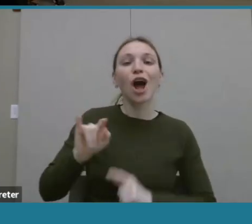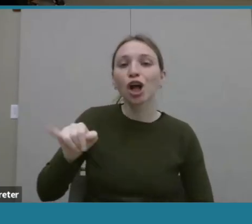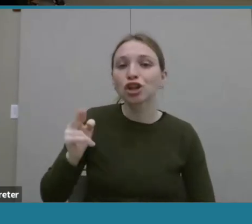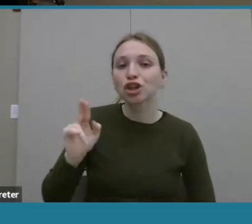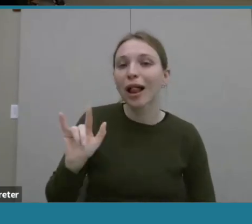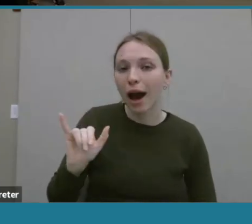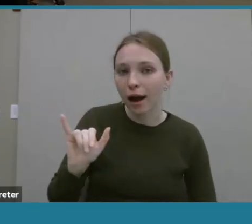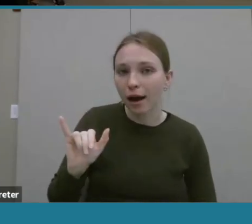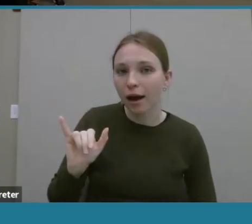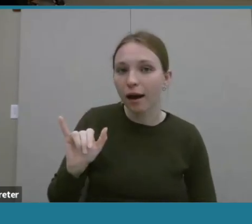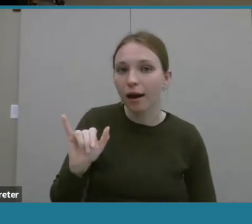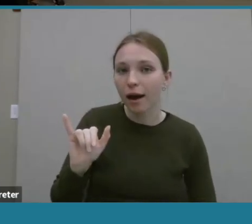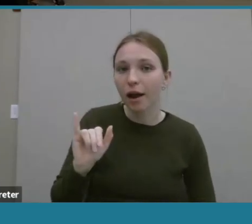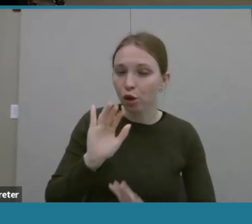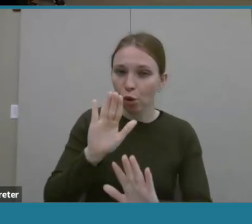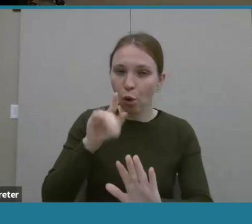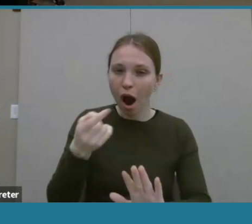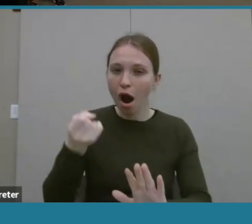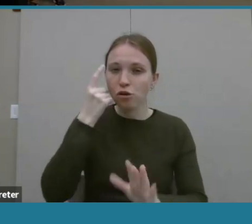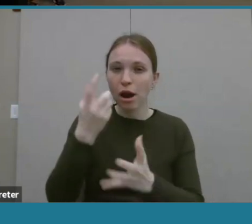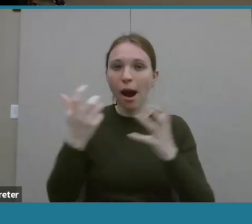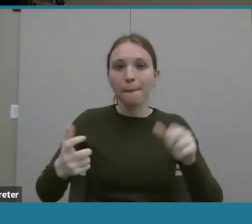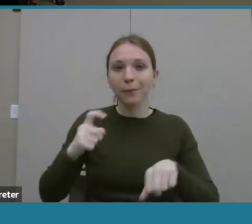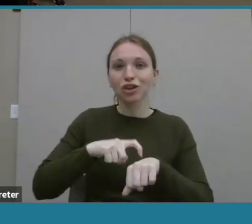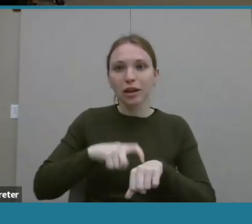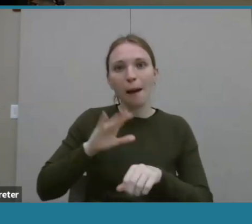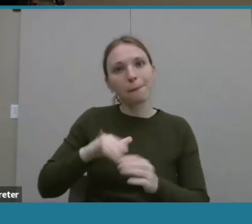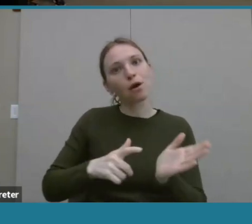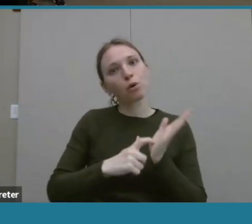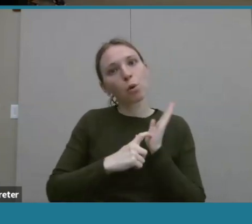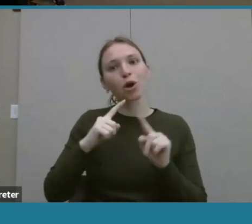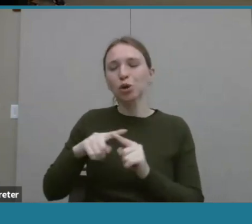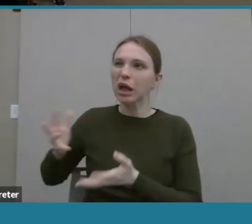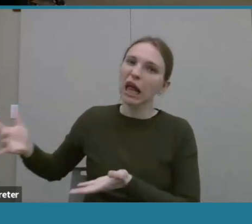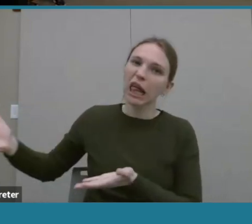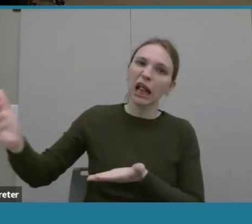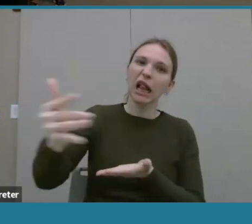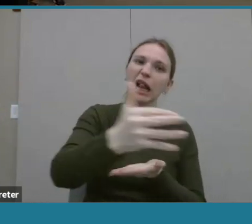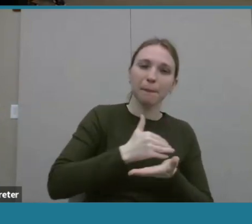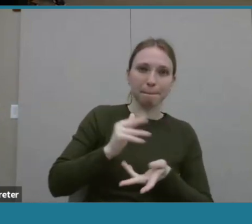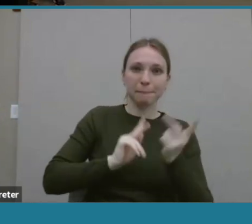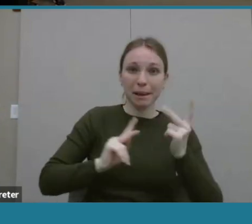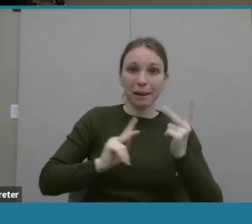So just to get an idea of how much time that actually really does take to collect all of those people together and to think about what you actually heard